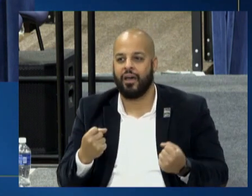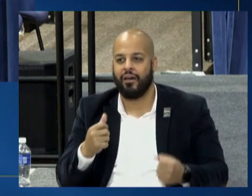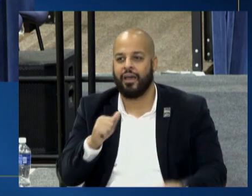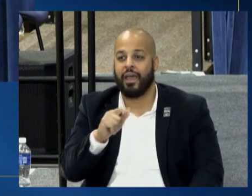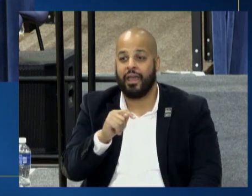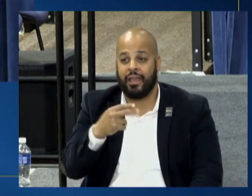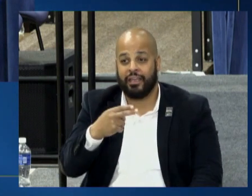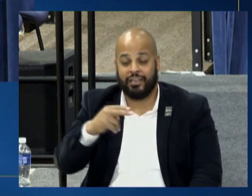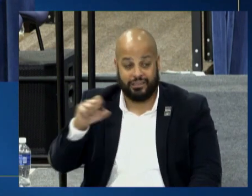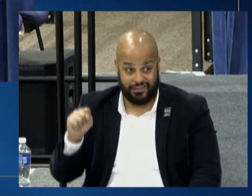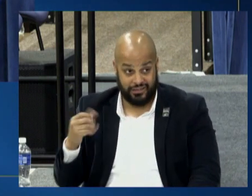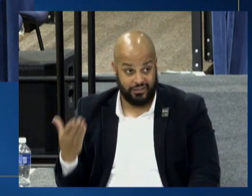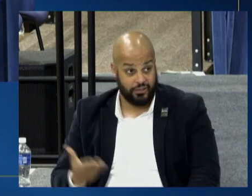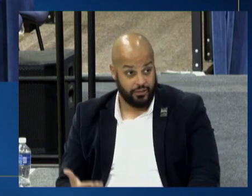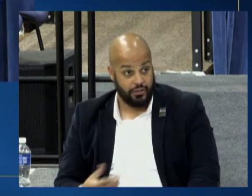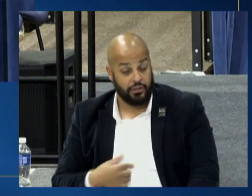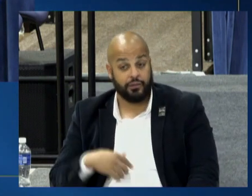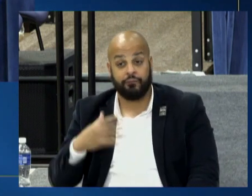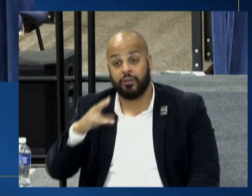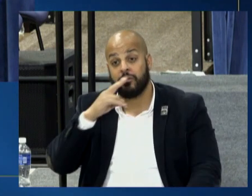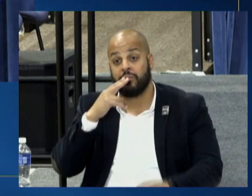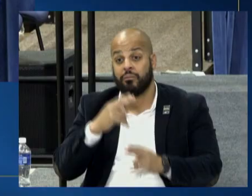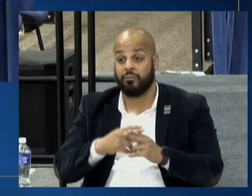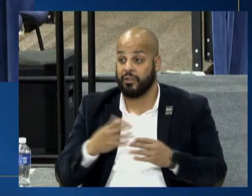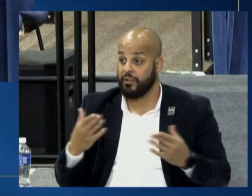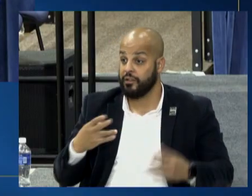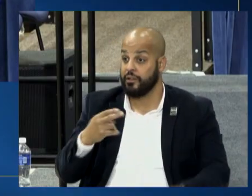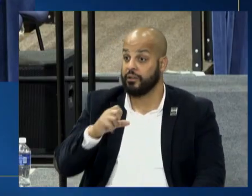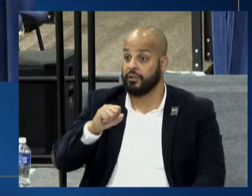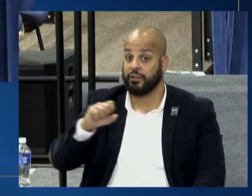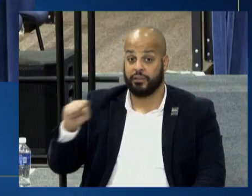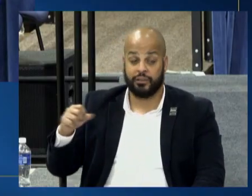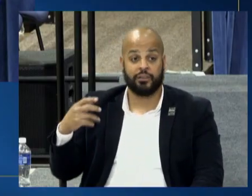as has been mentioned, at HHS, we are very excited to share the progress of